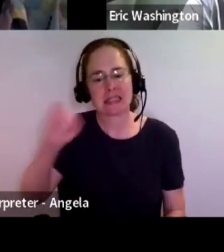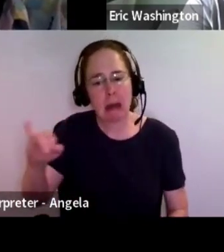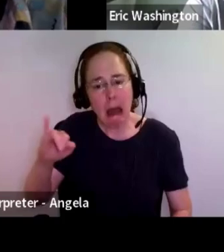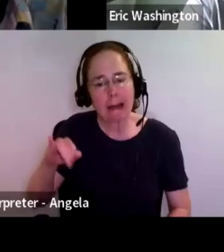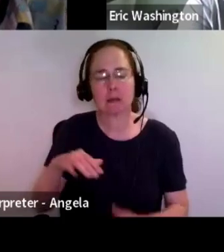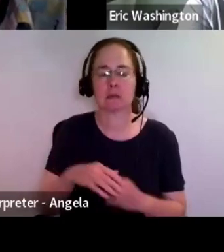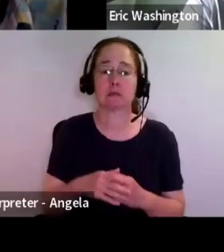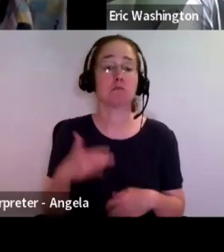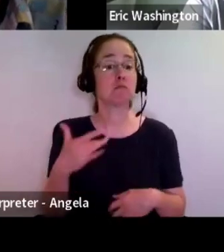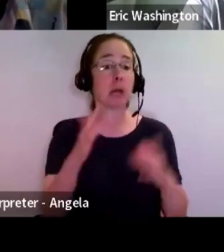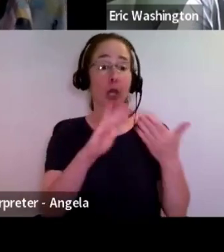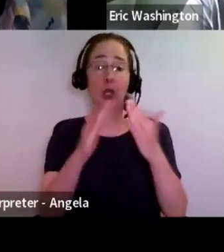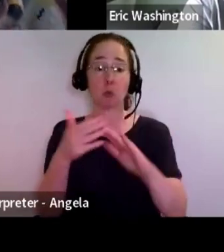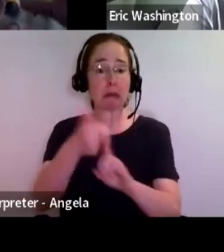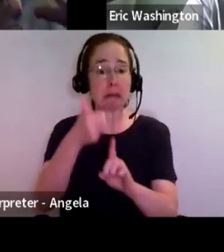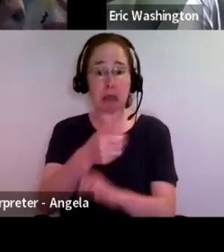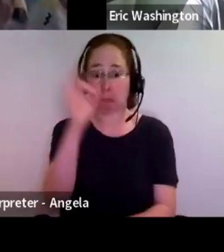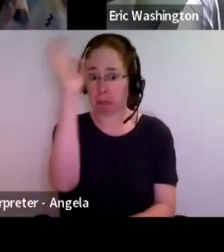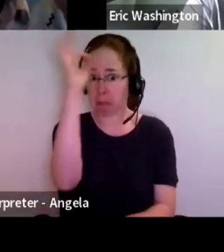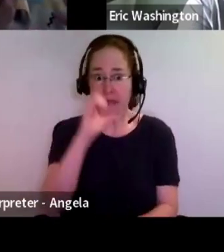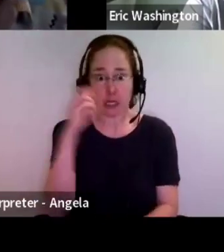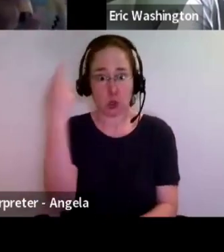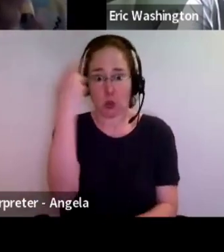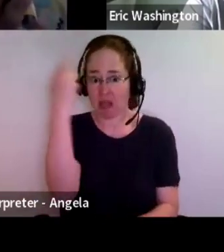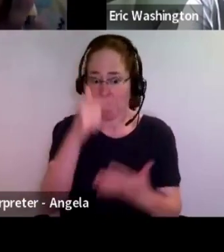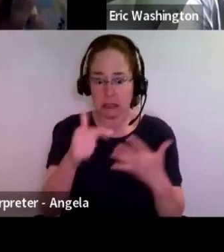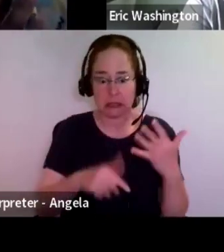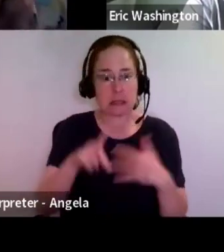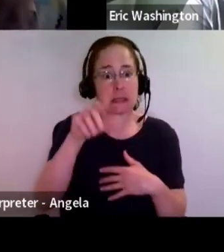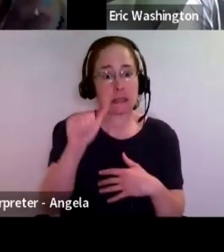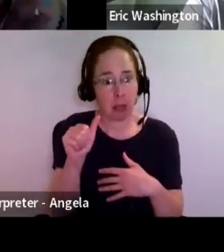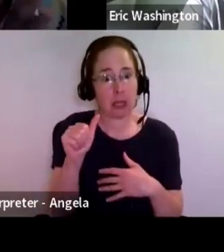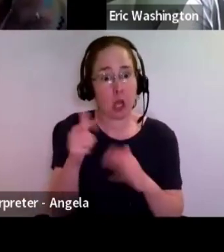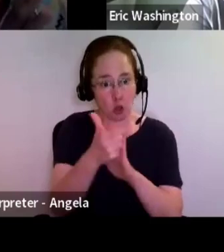The community doesn't know that a lot of these disability laws